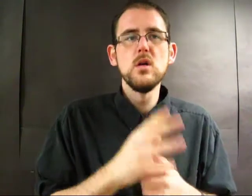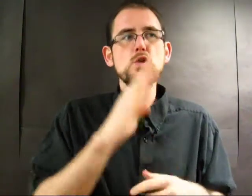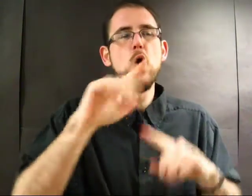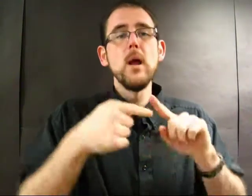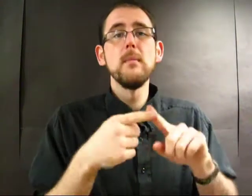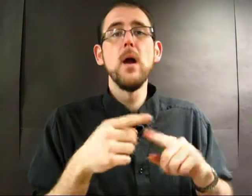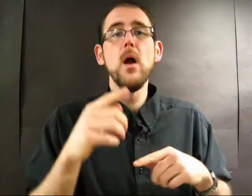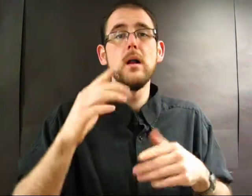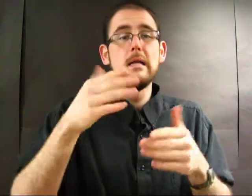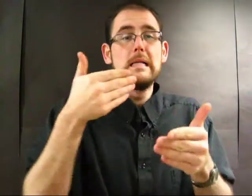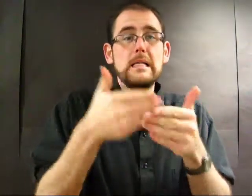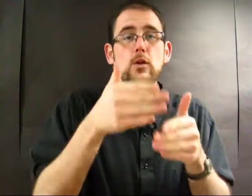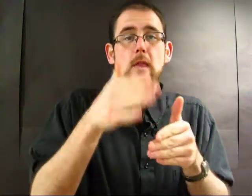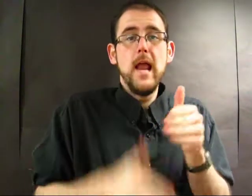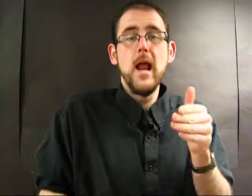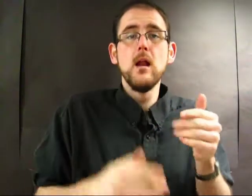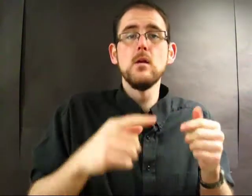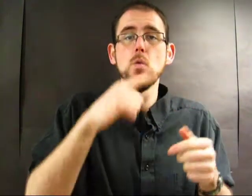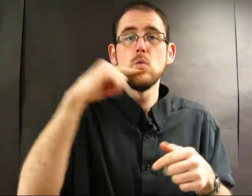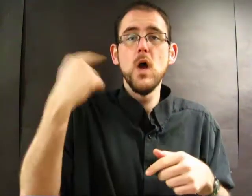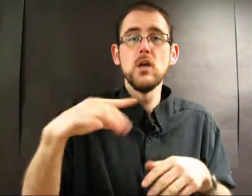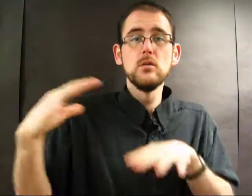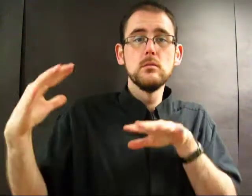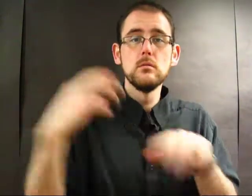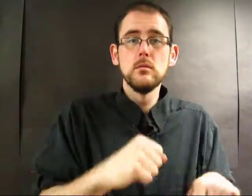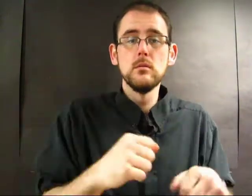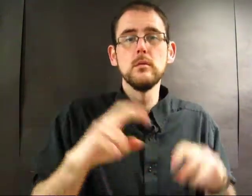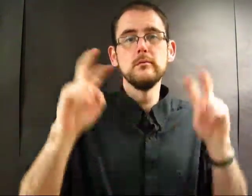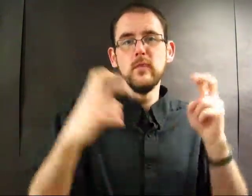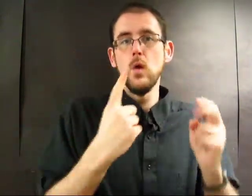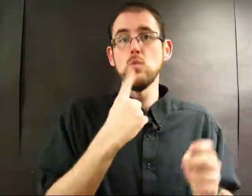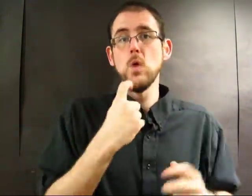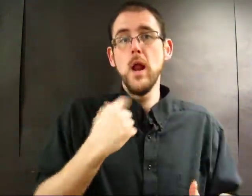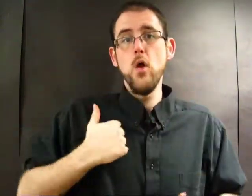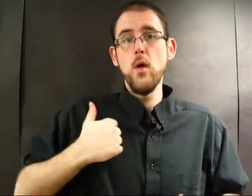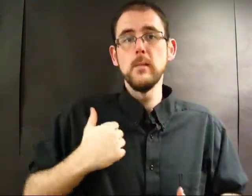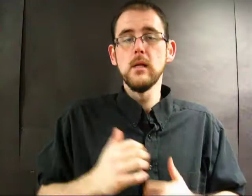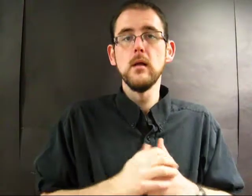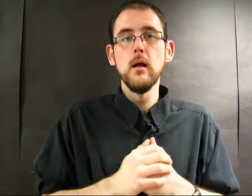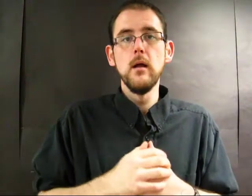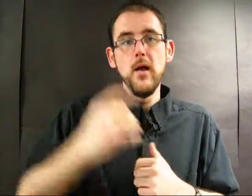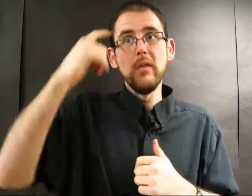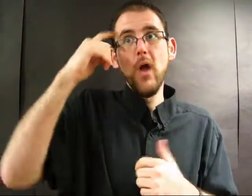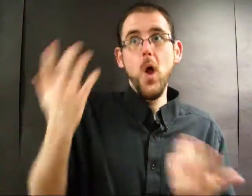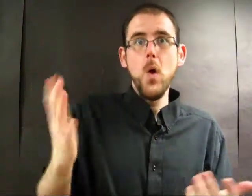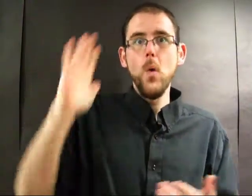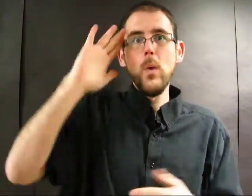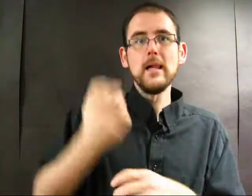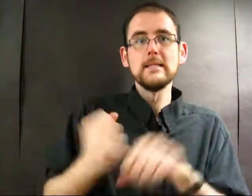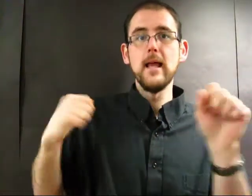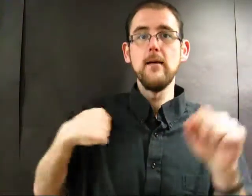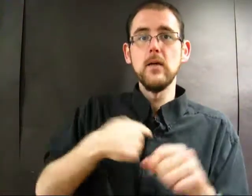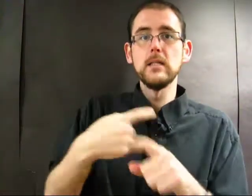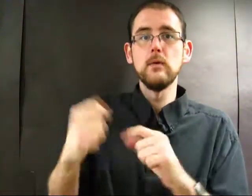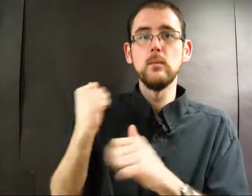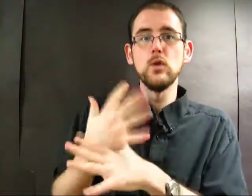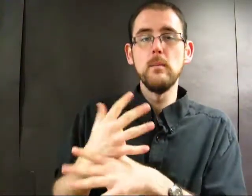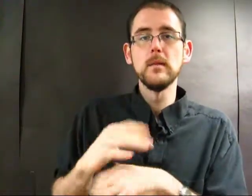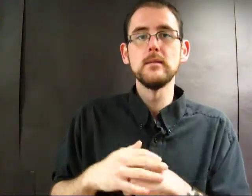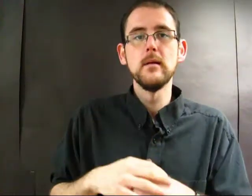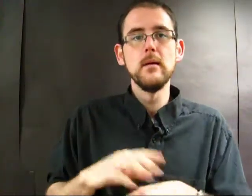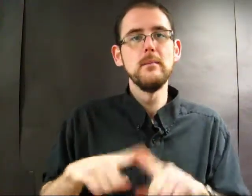Like when the Red Army arrived from Russia; they were welcomed as saviors, but